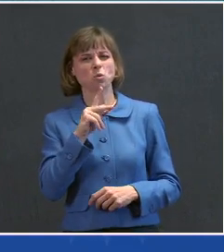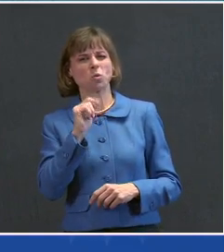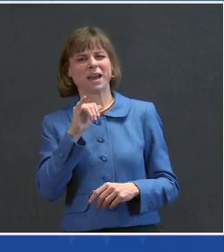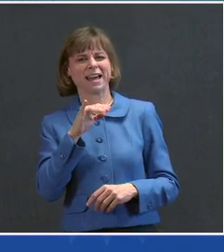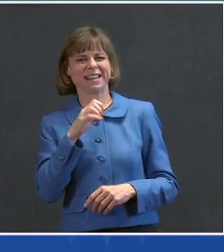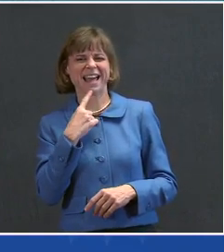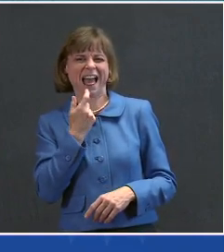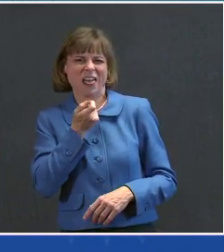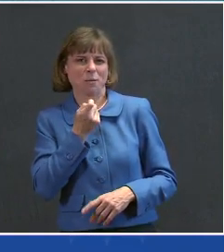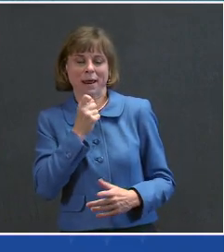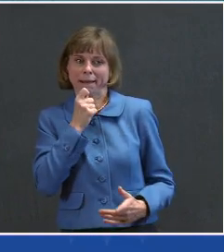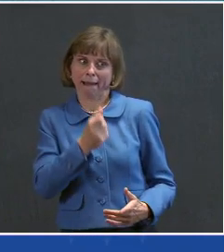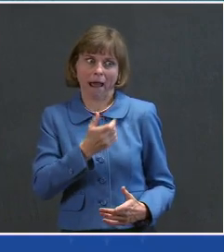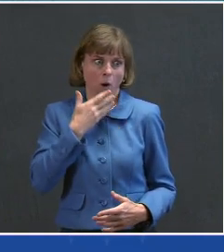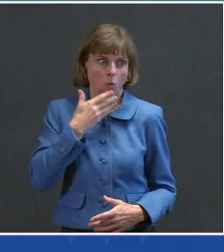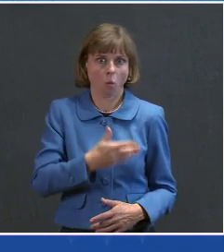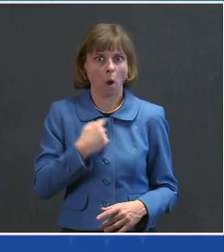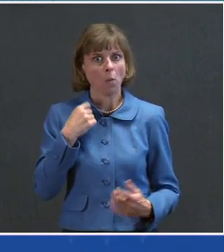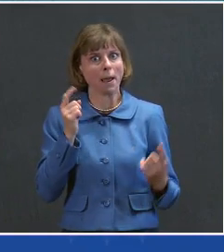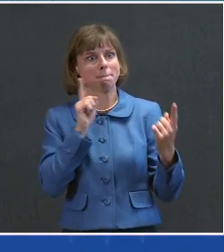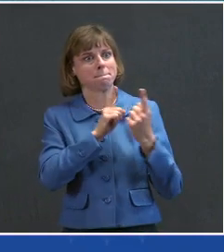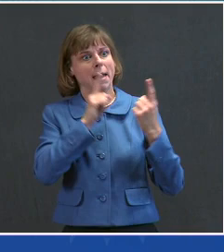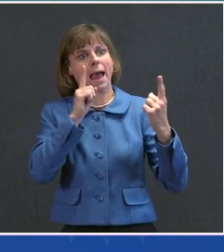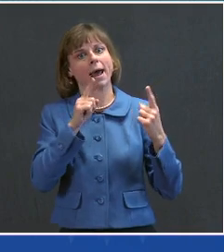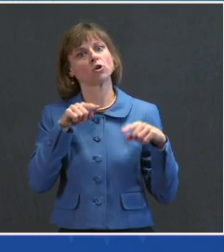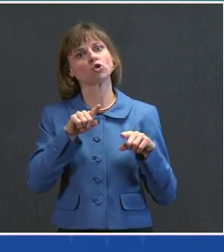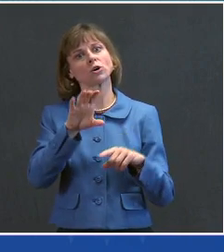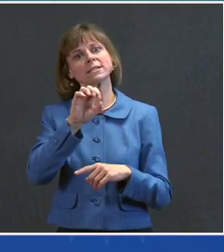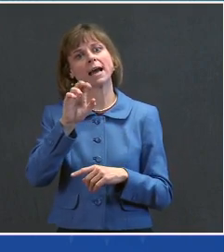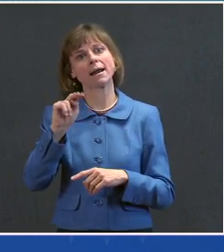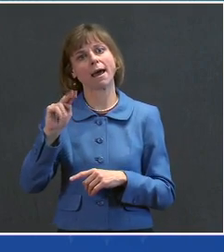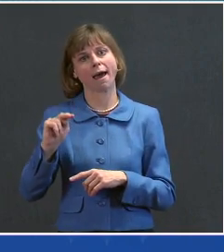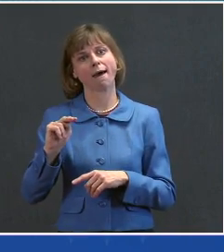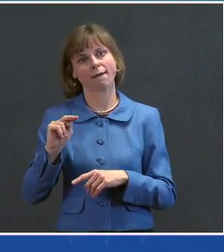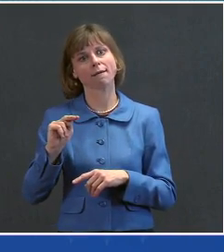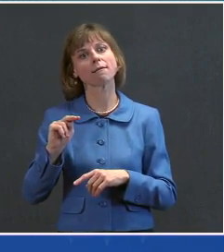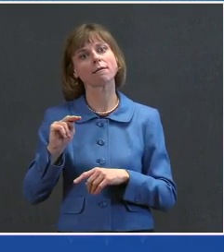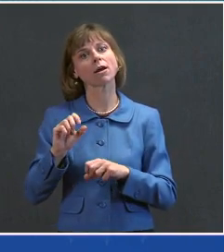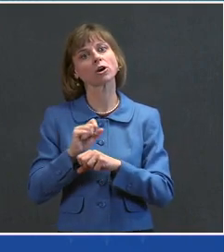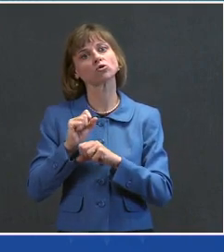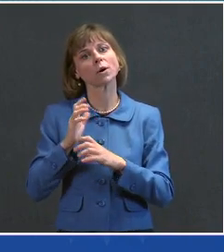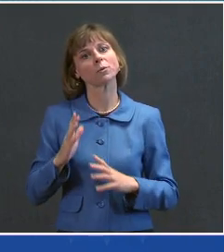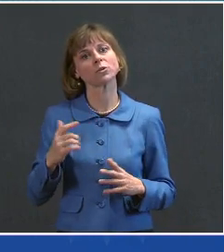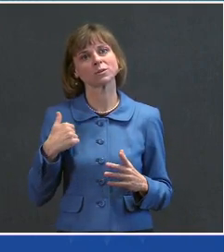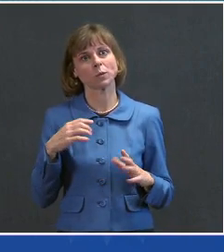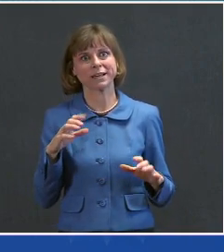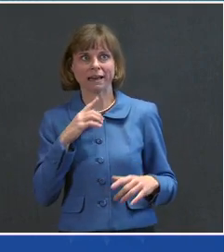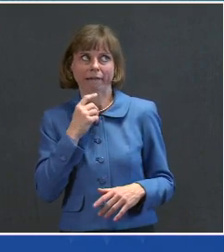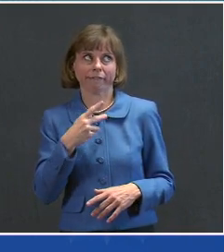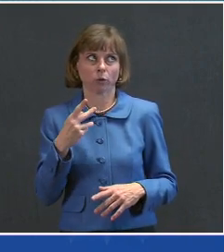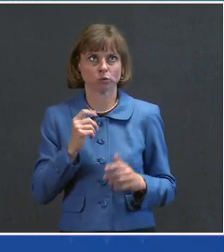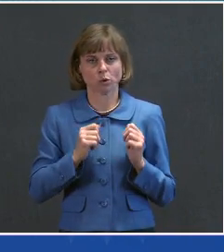I met her when we were both CNN contributors and we did a few shows -- I'm not sure how many -- together.